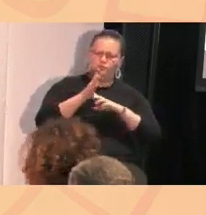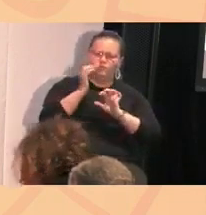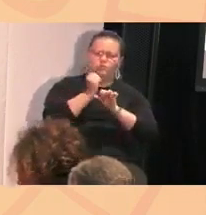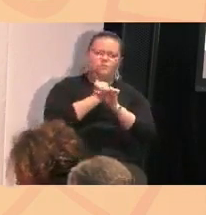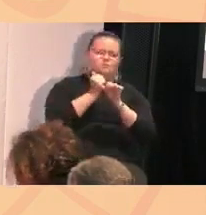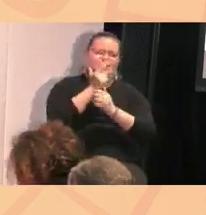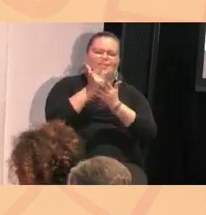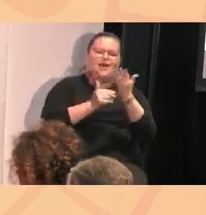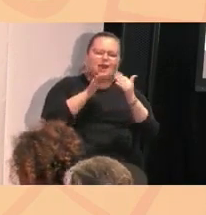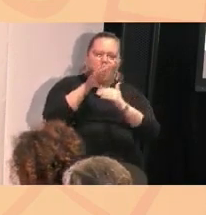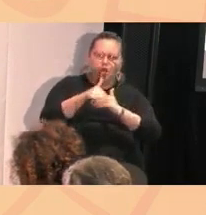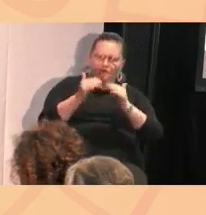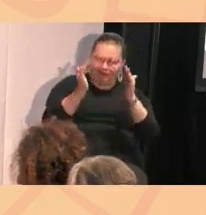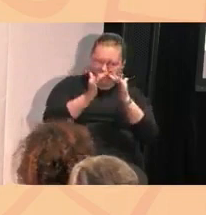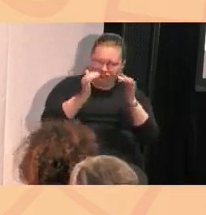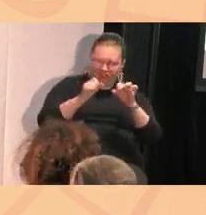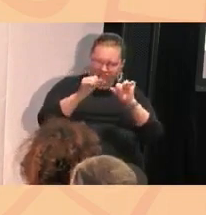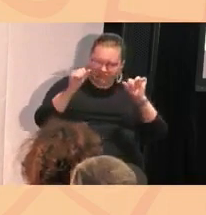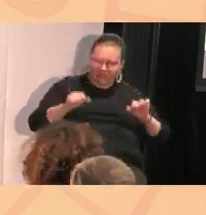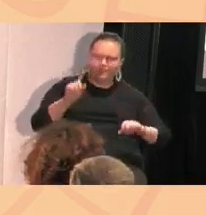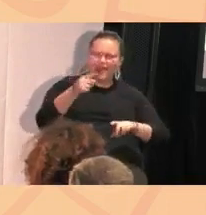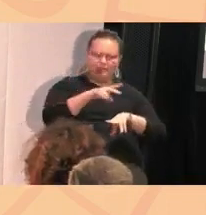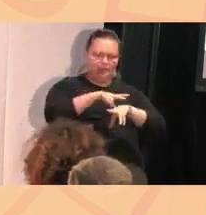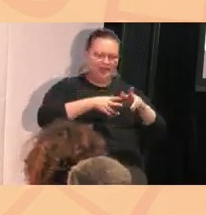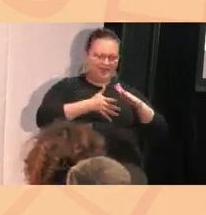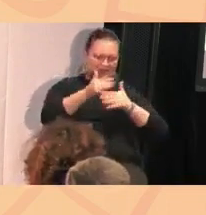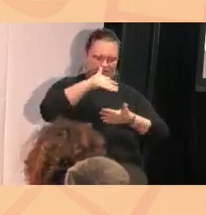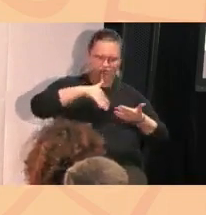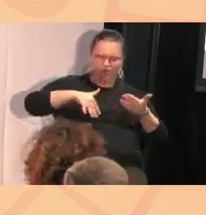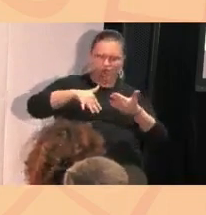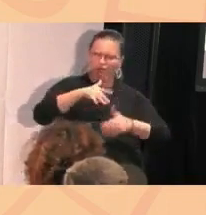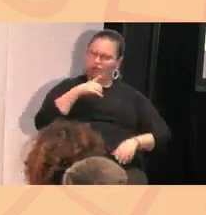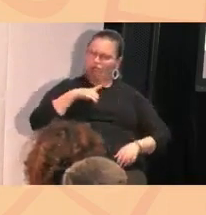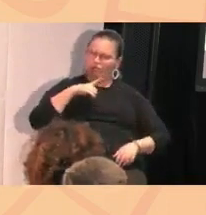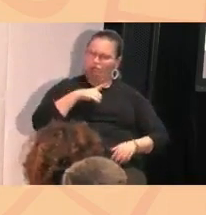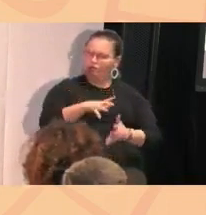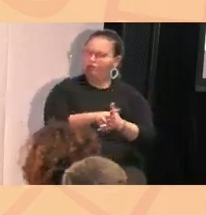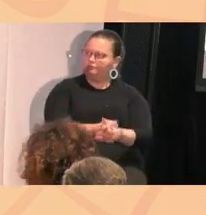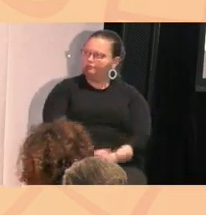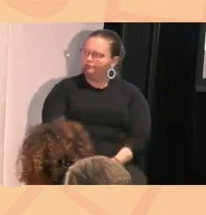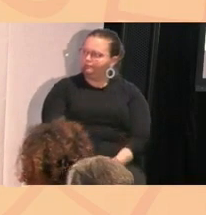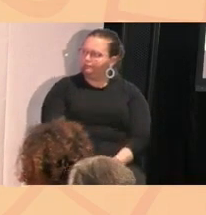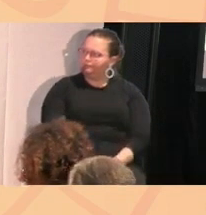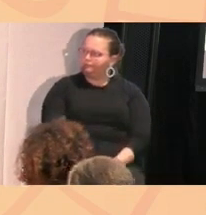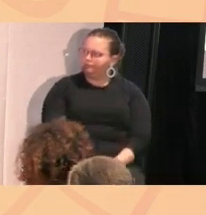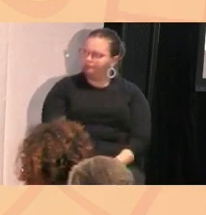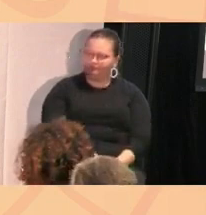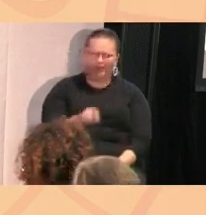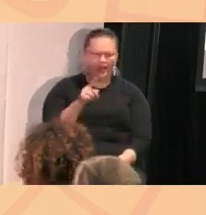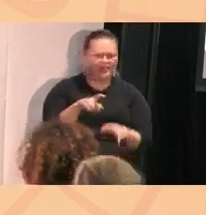Do you think Australia is still at war with Aboriginal people? And why is it important to make art about